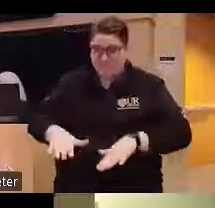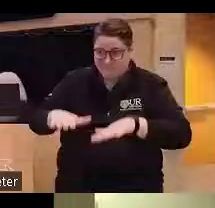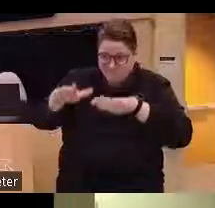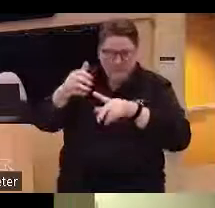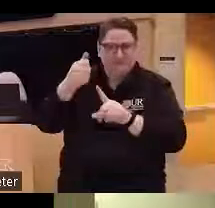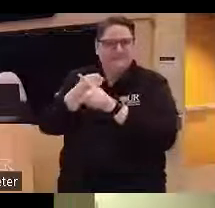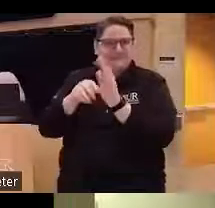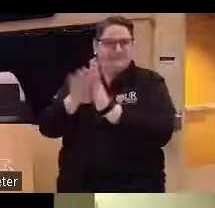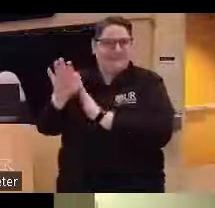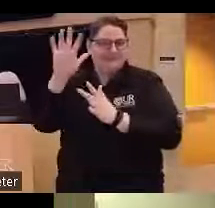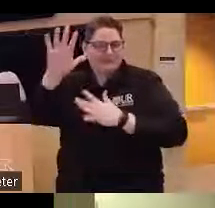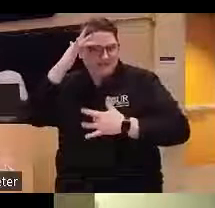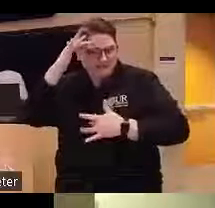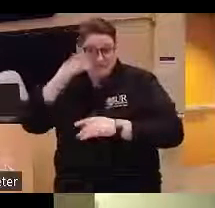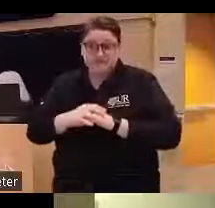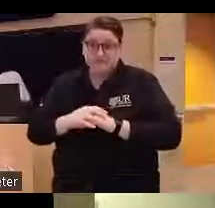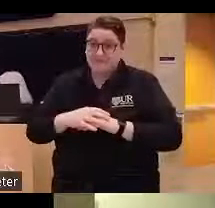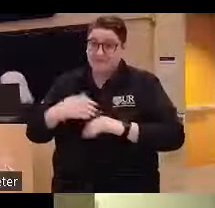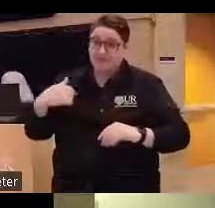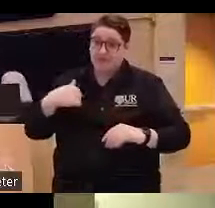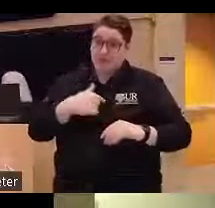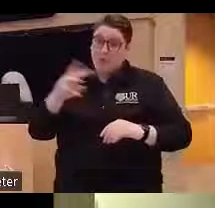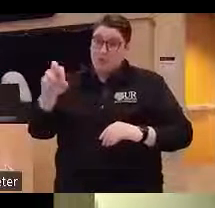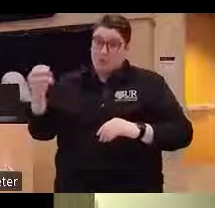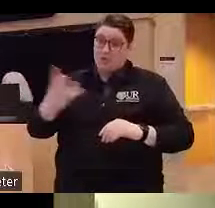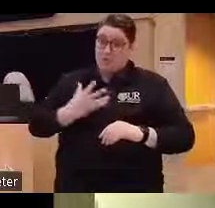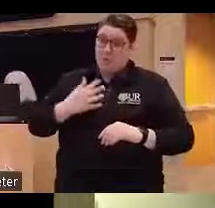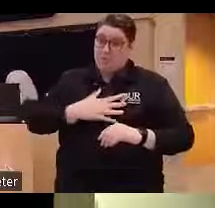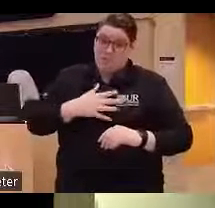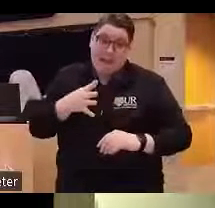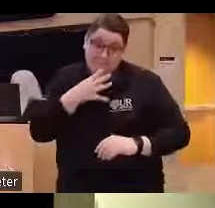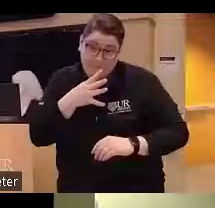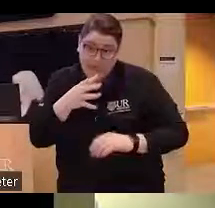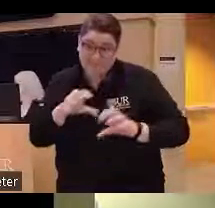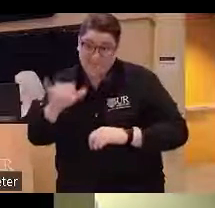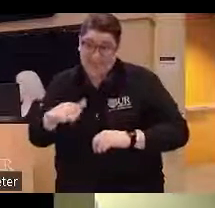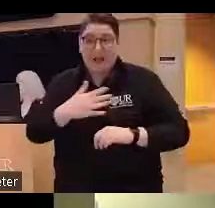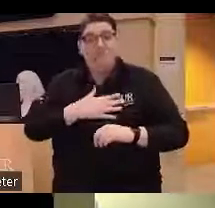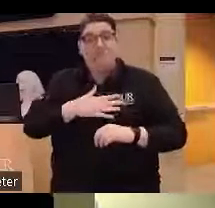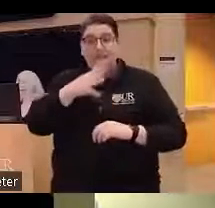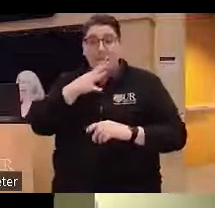when we were told that my mom actually did that um that my mother was schizophrenogenic and that